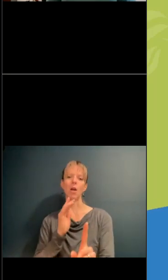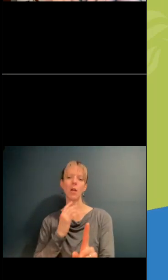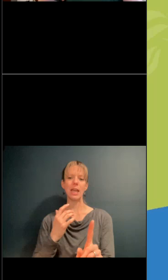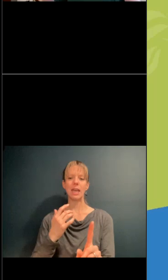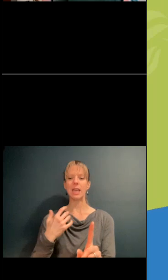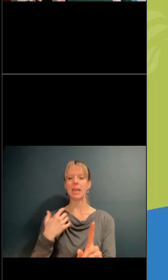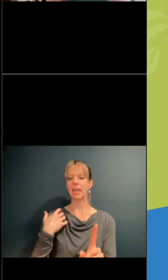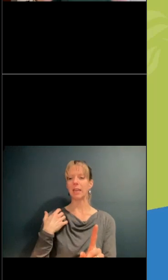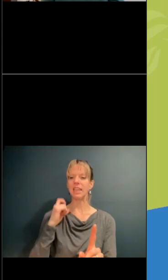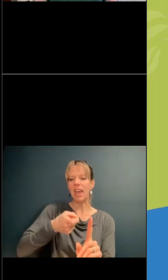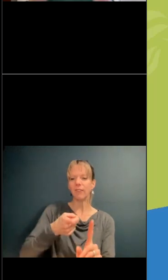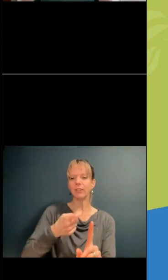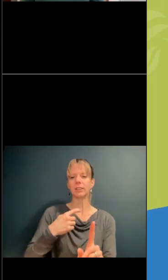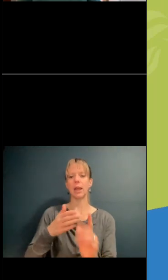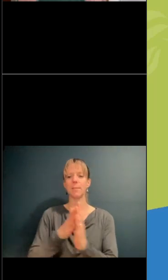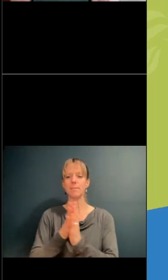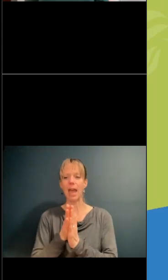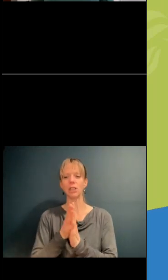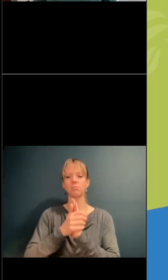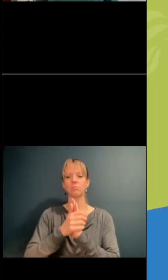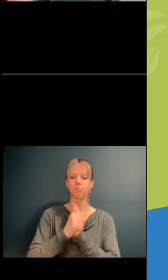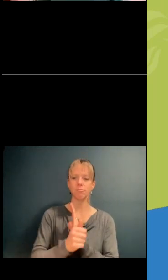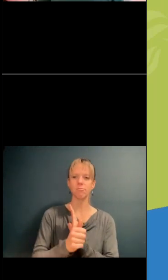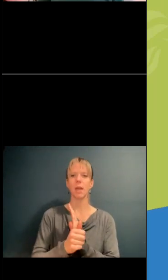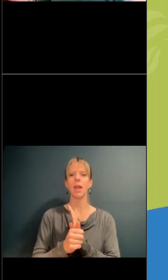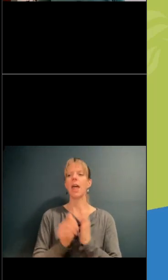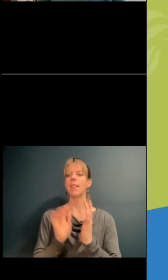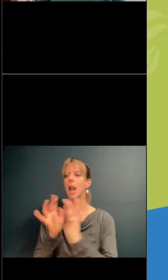And begin to network through their congregation to find a place of